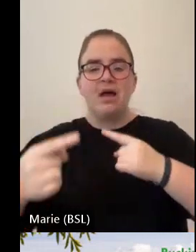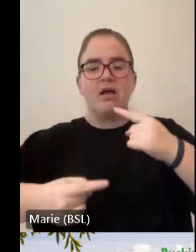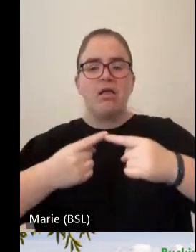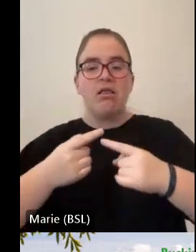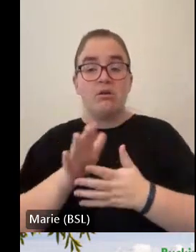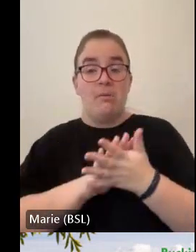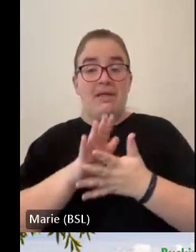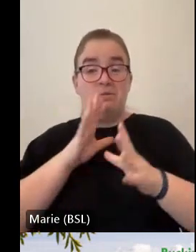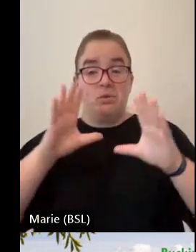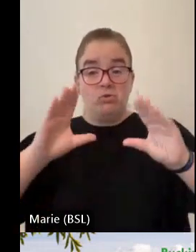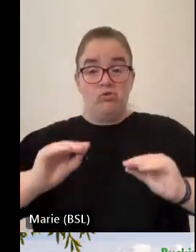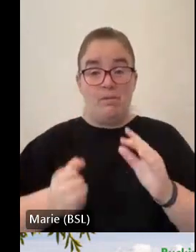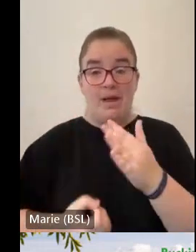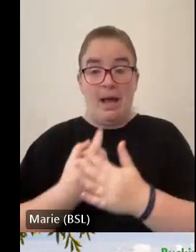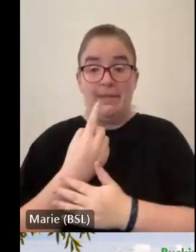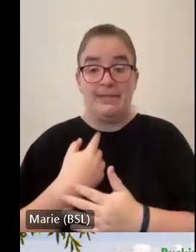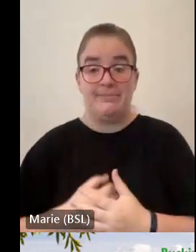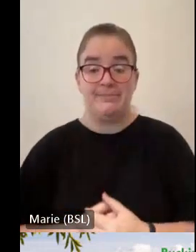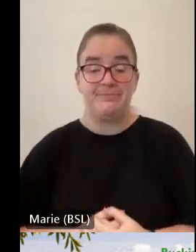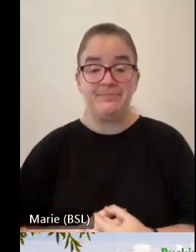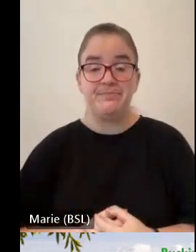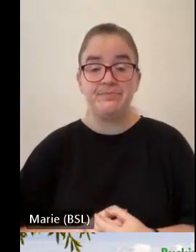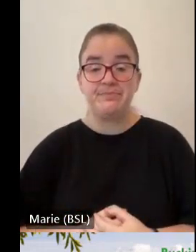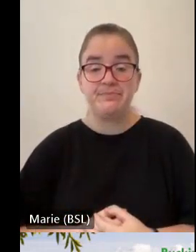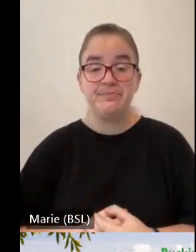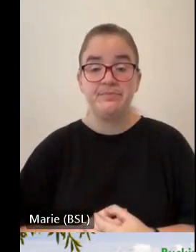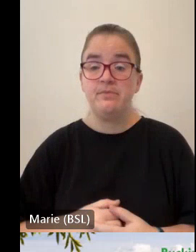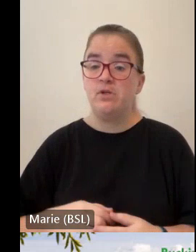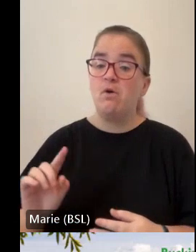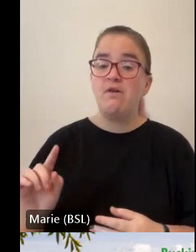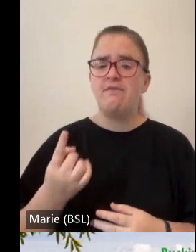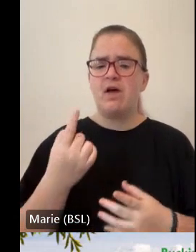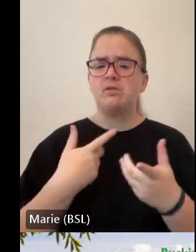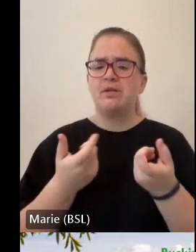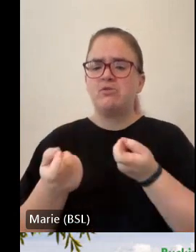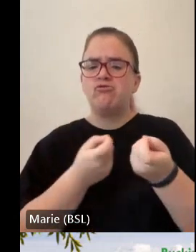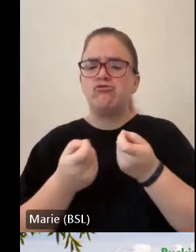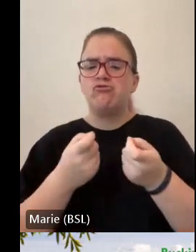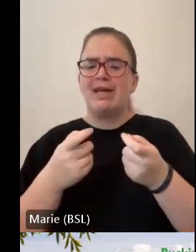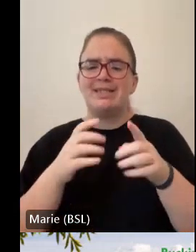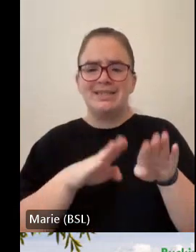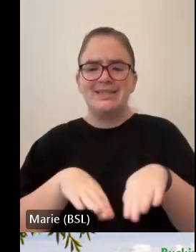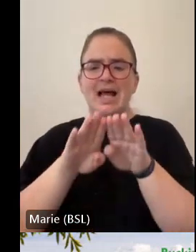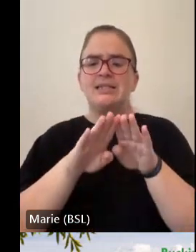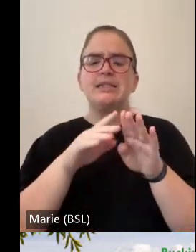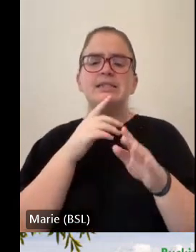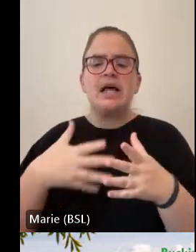happening. And when we first trading standards, first got involved in